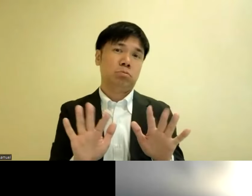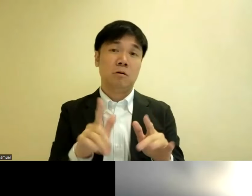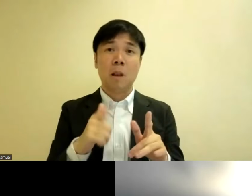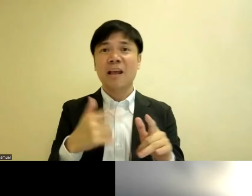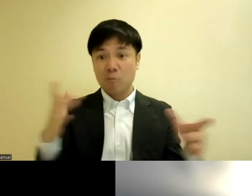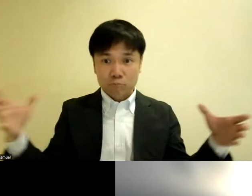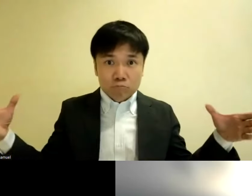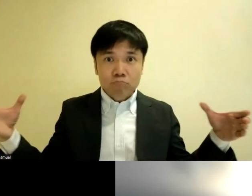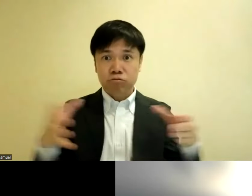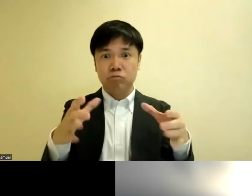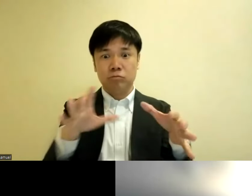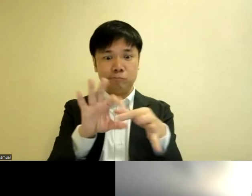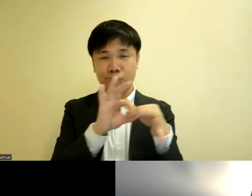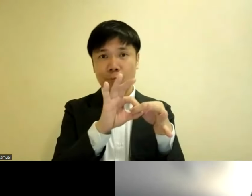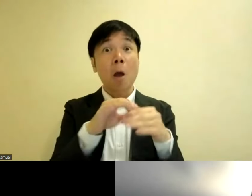and it is very good news.